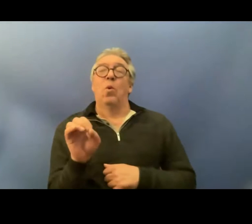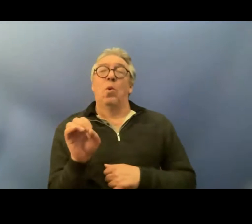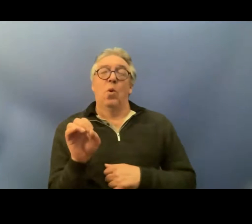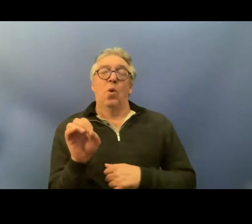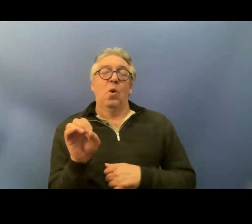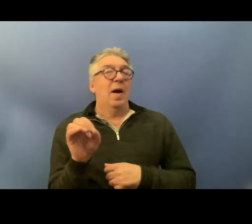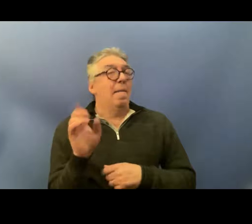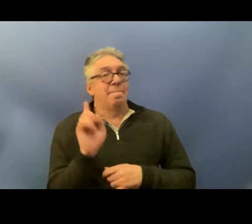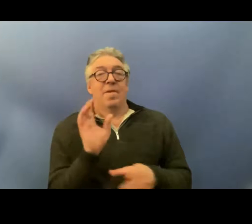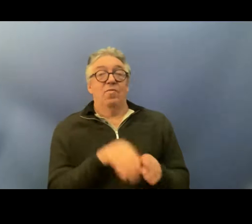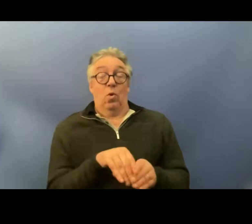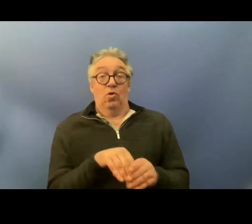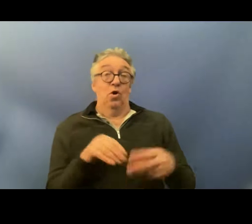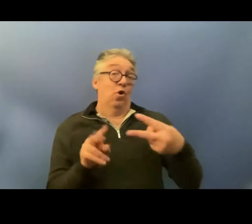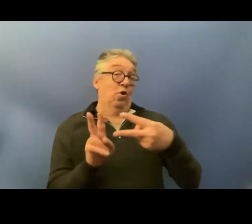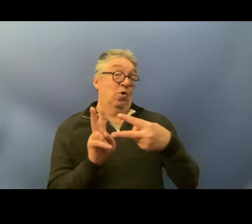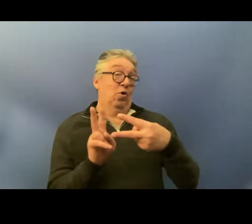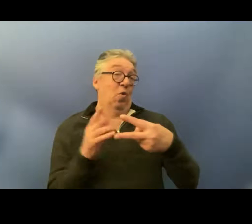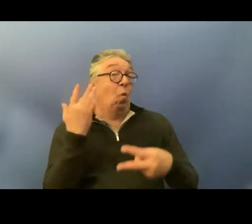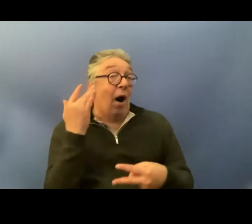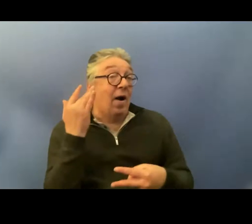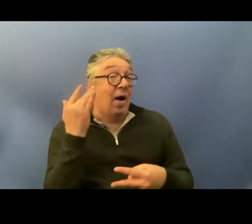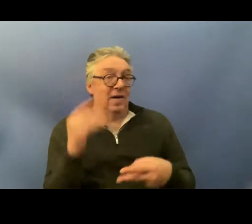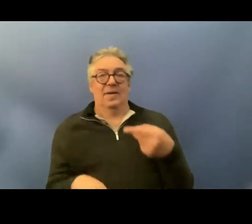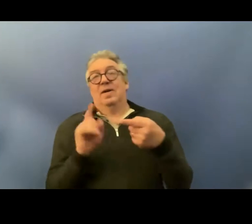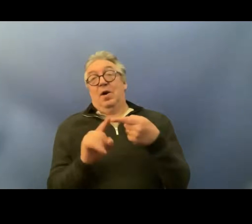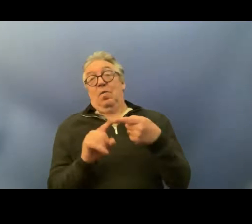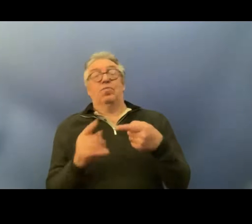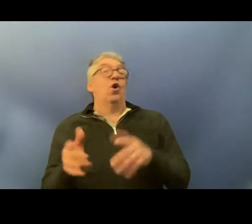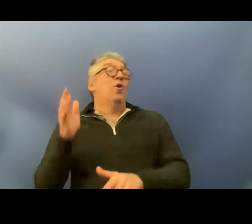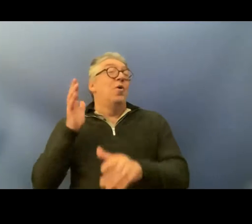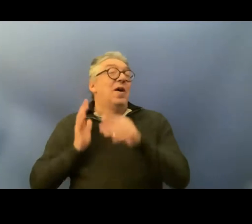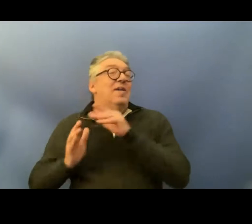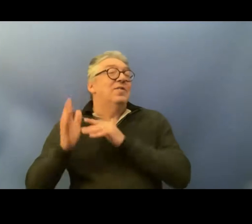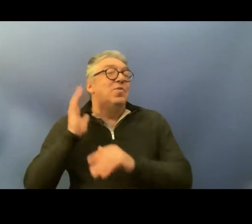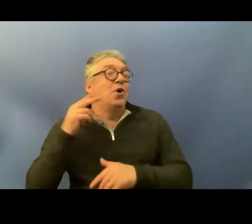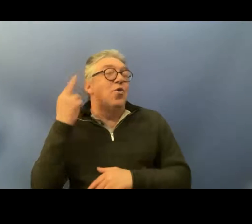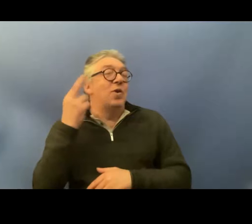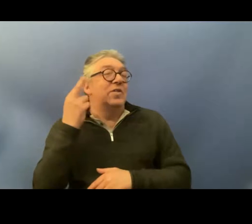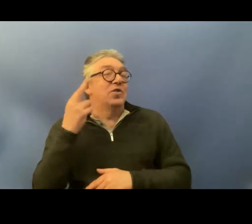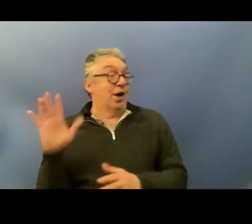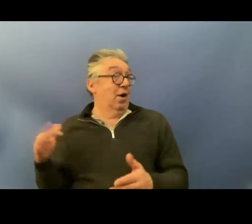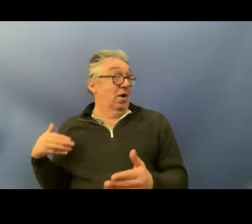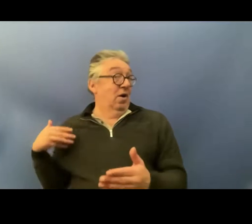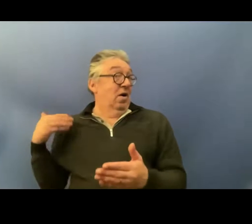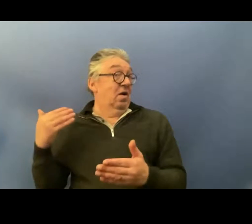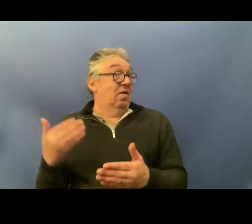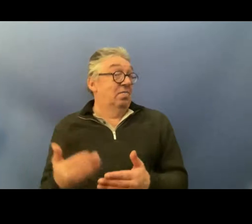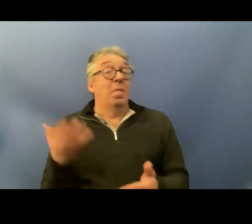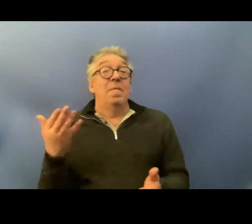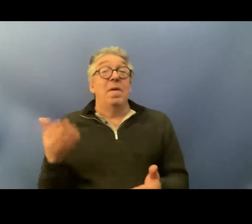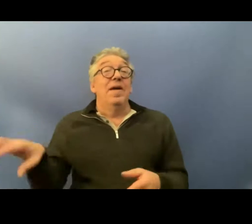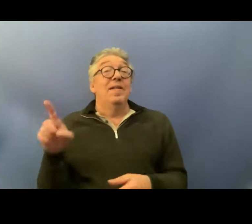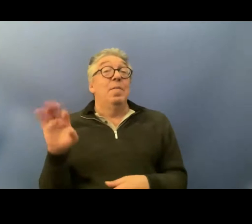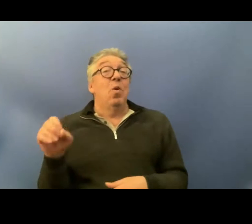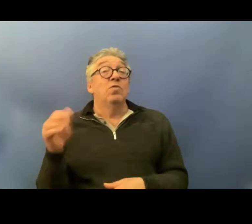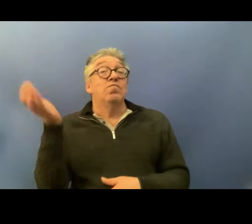One being more historical and that is the OPDs have been, maybe without knowing that